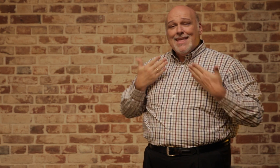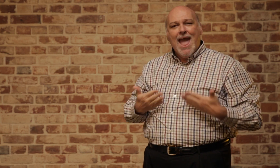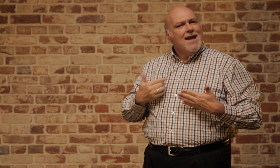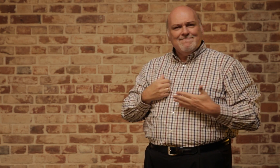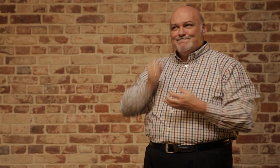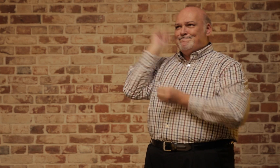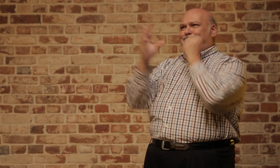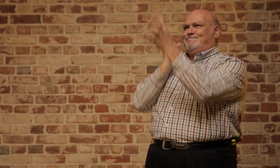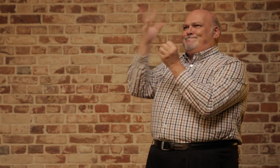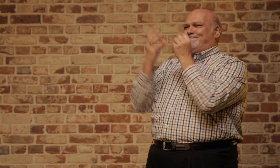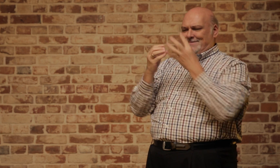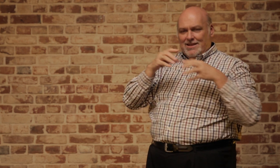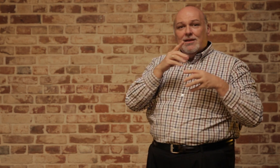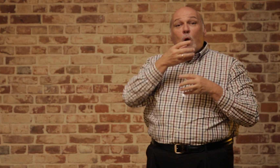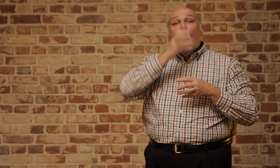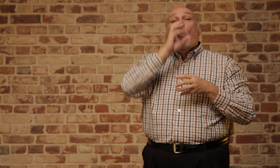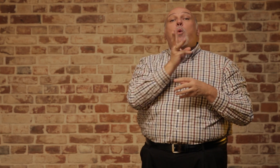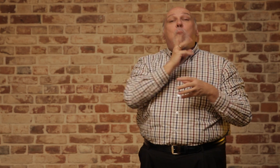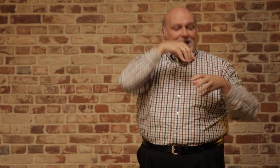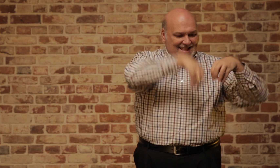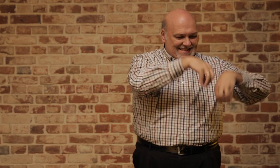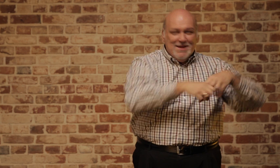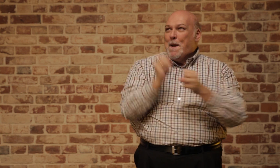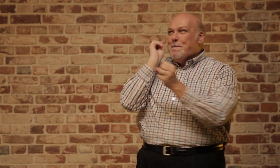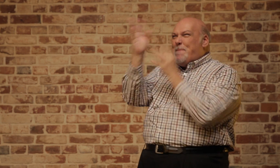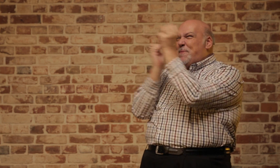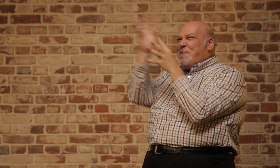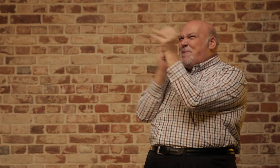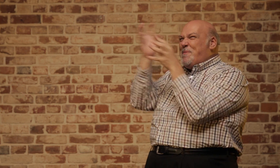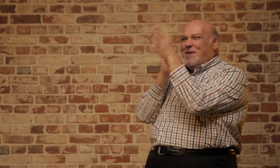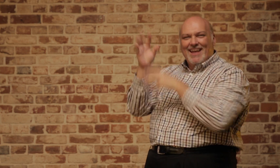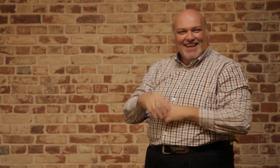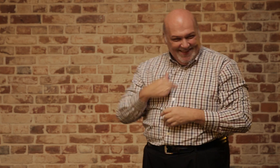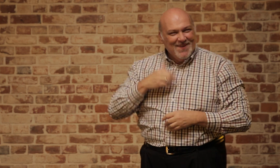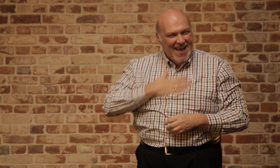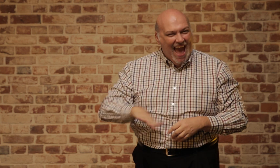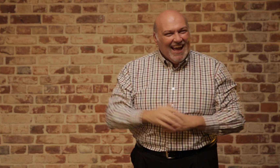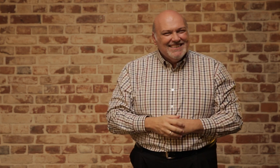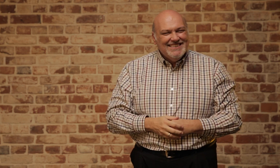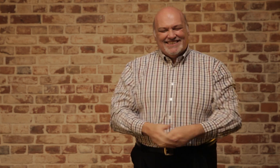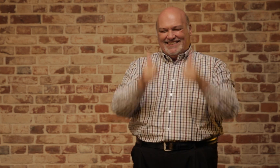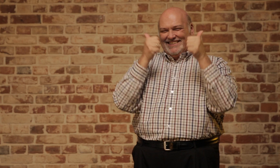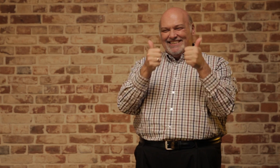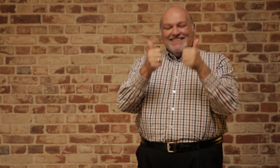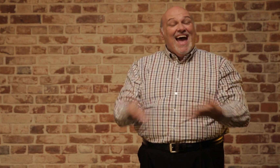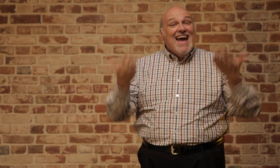Now, I think I’ll return the favour by dipping my hand in the water and sign away. Yea?